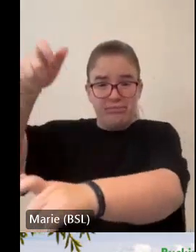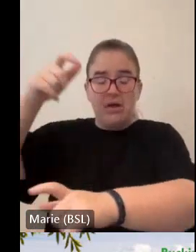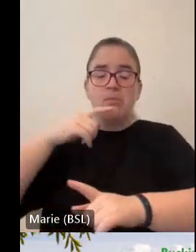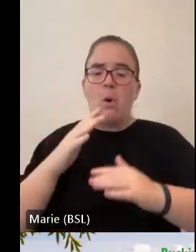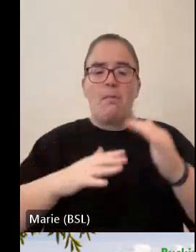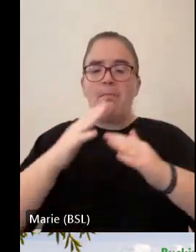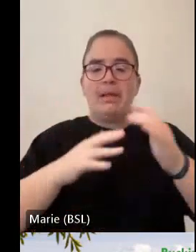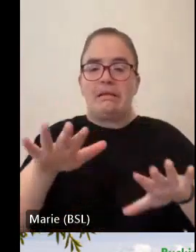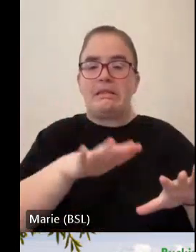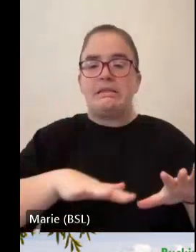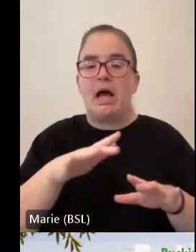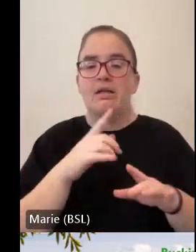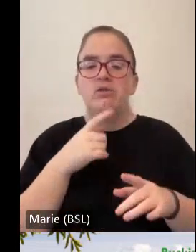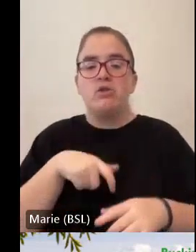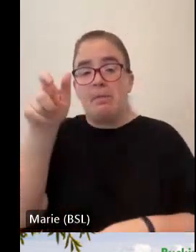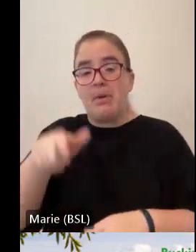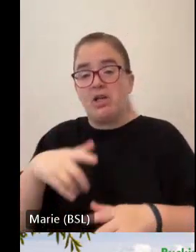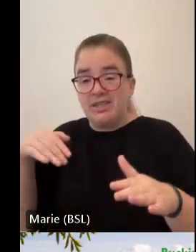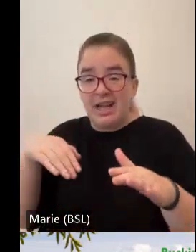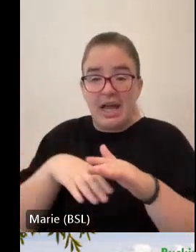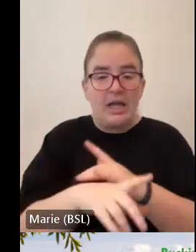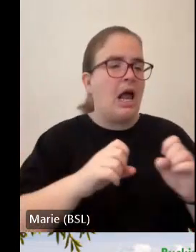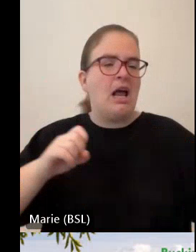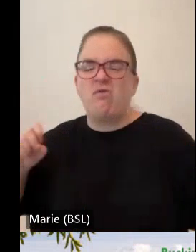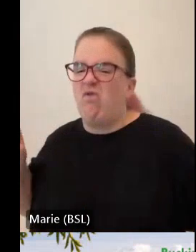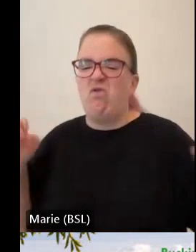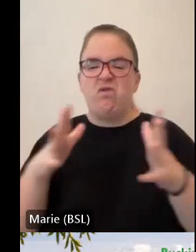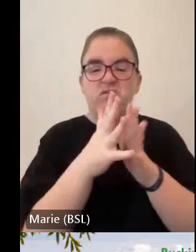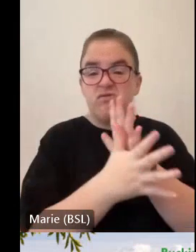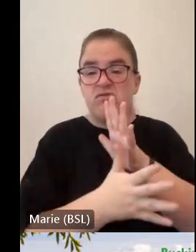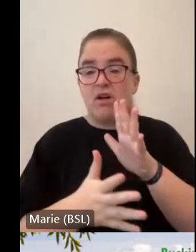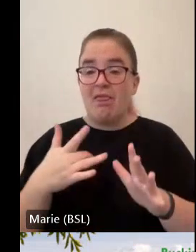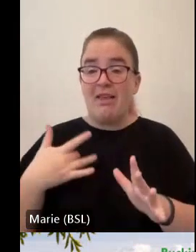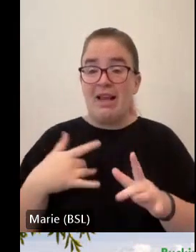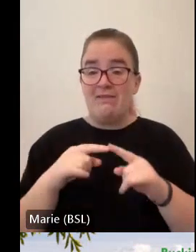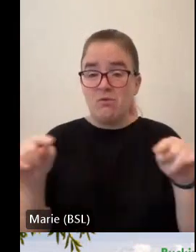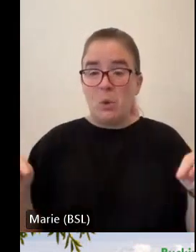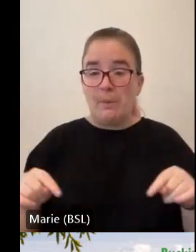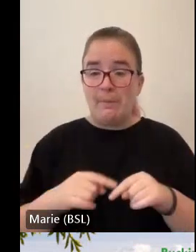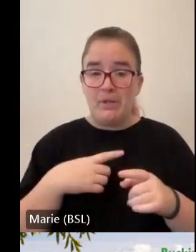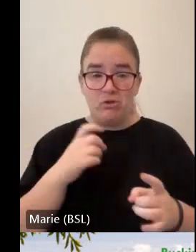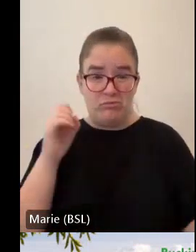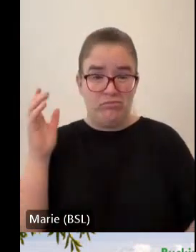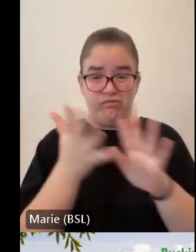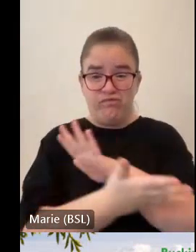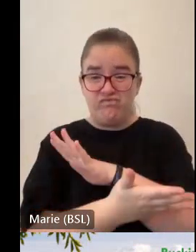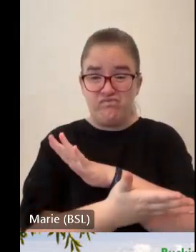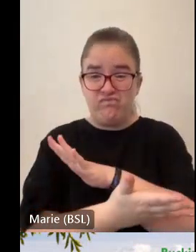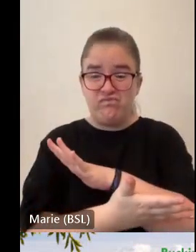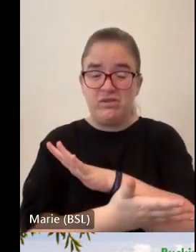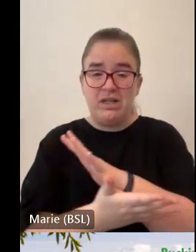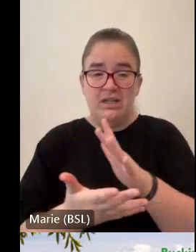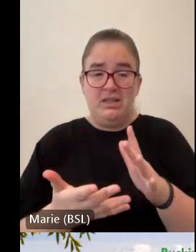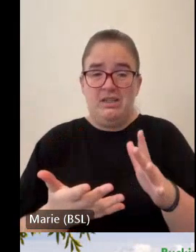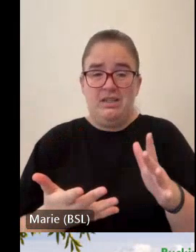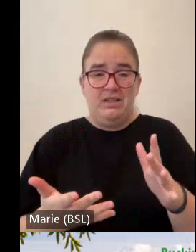It looked like someone had gone in there and just destroyed the living room, which is completely massacred the wall.